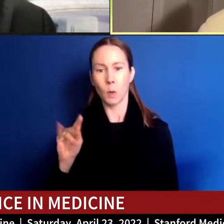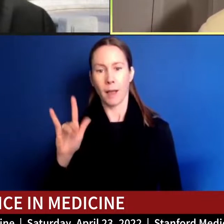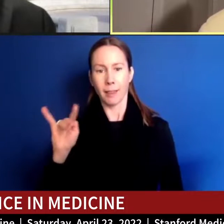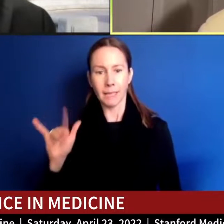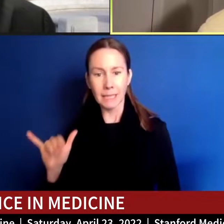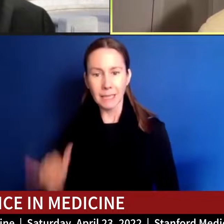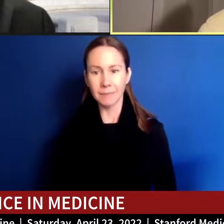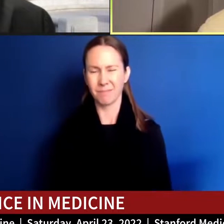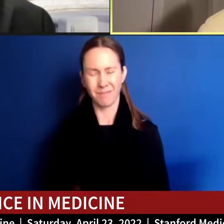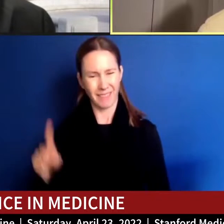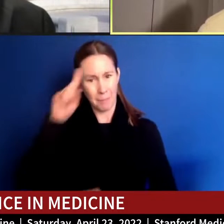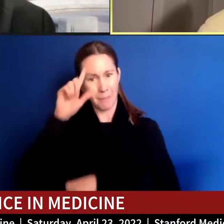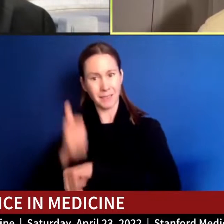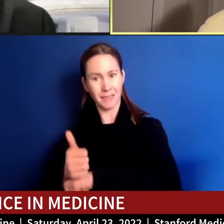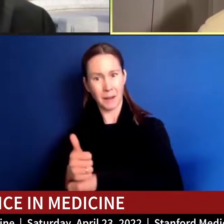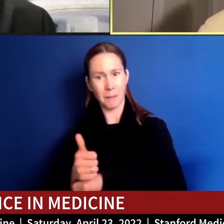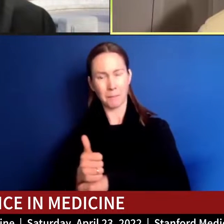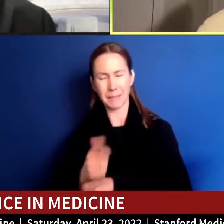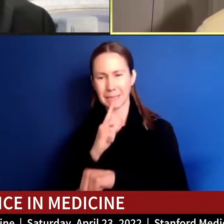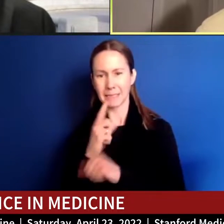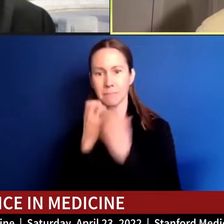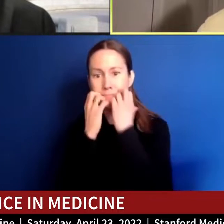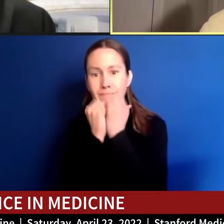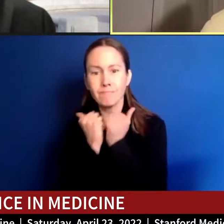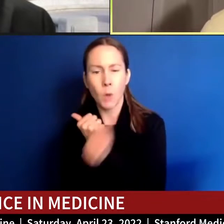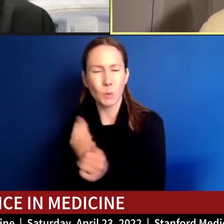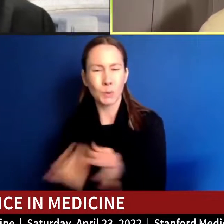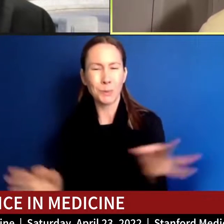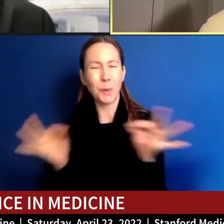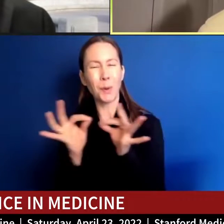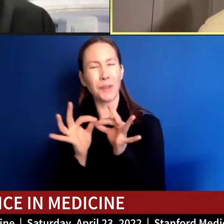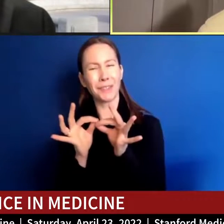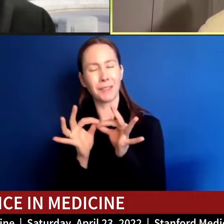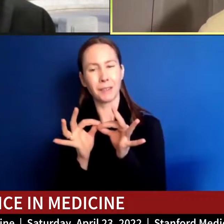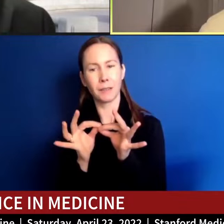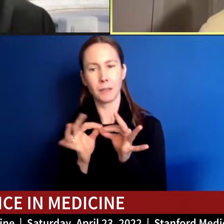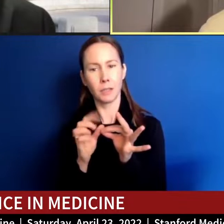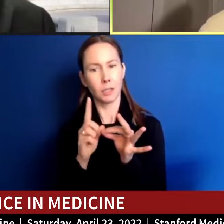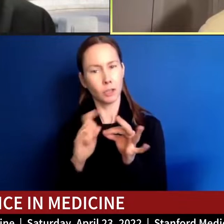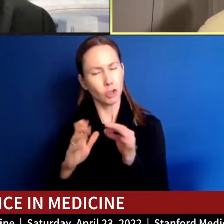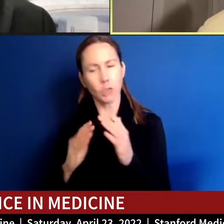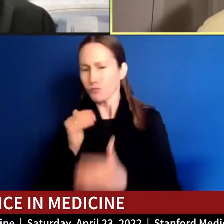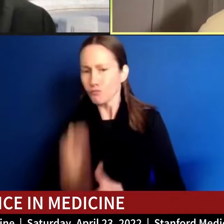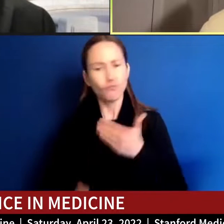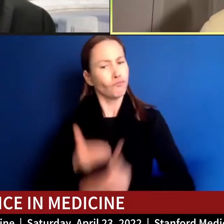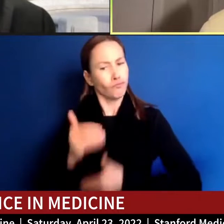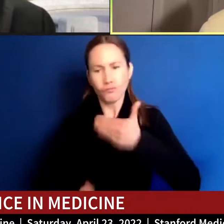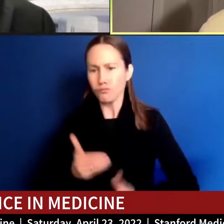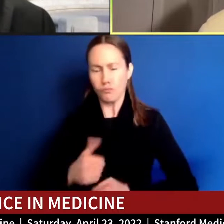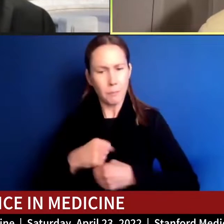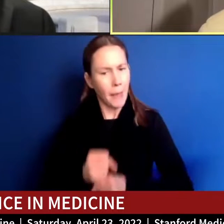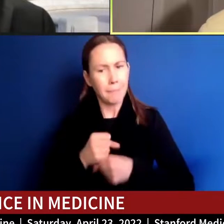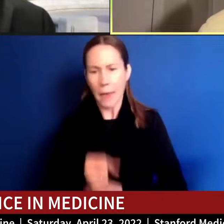is the most important thing, that we have to just produce and work, and that’s how we get